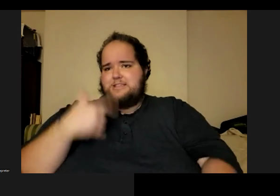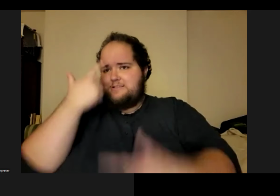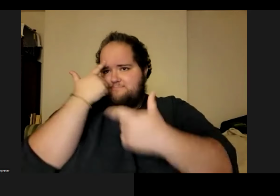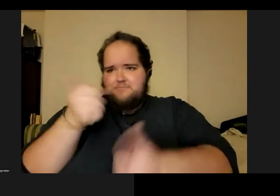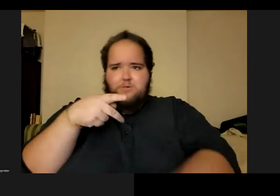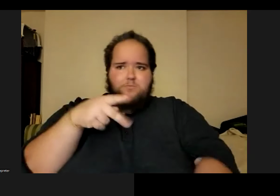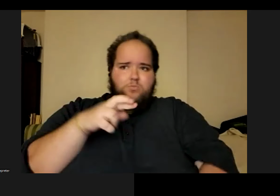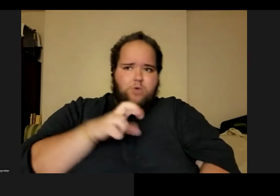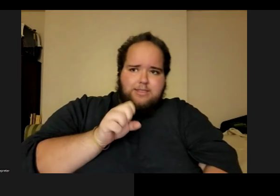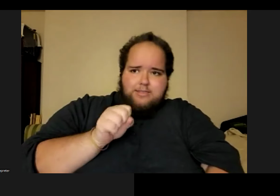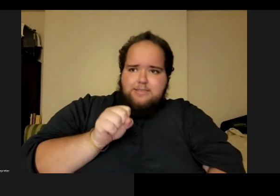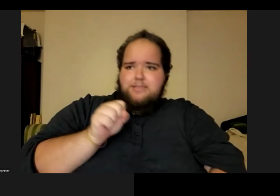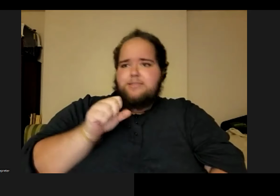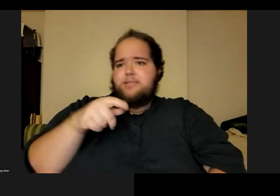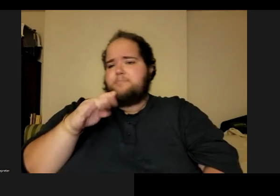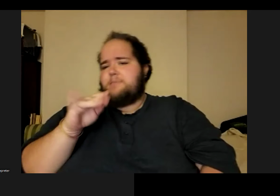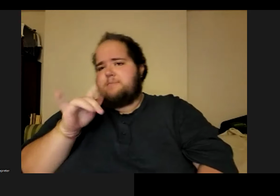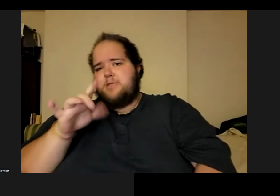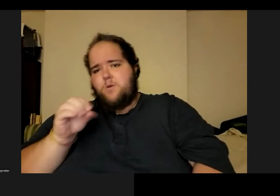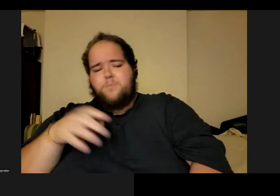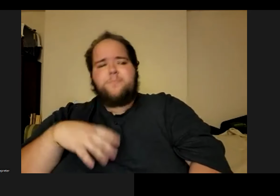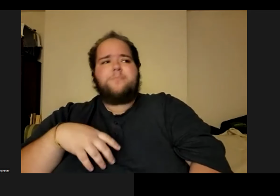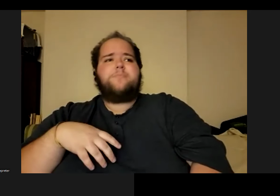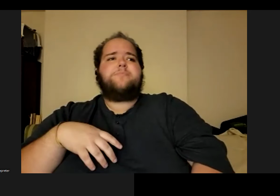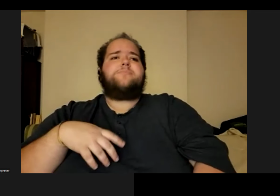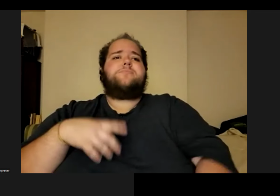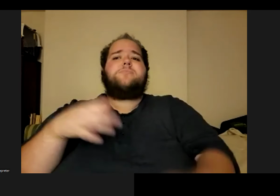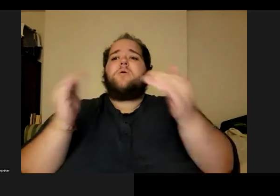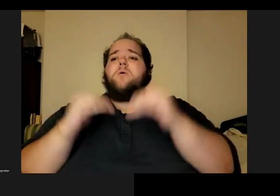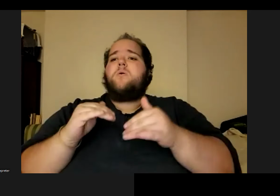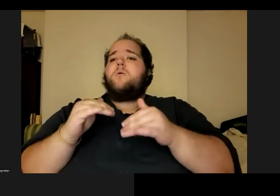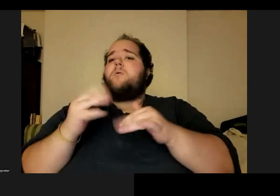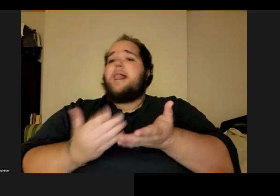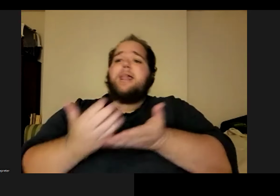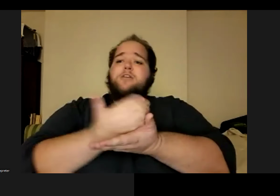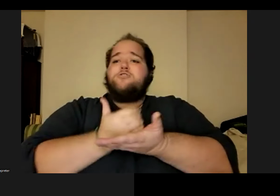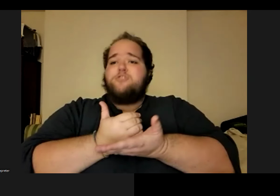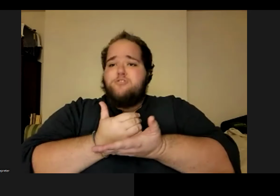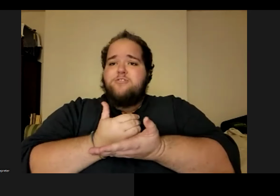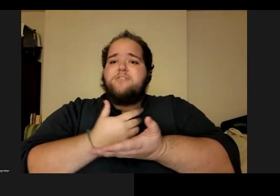collections. So like if you're collected I know like the provincial and federal